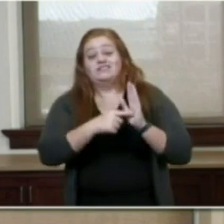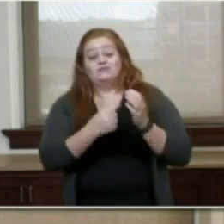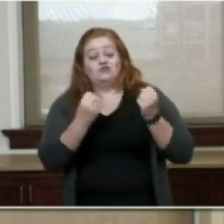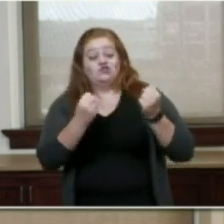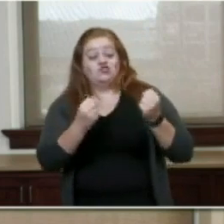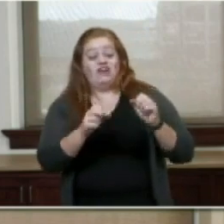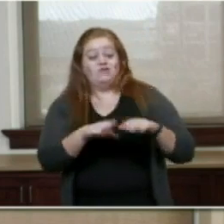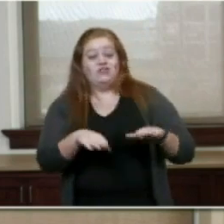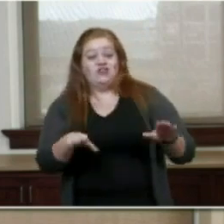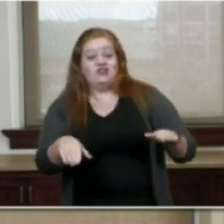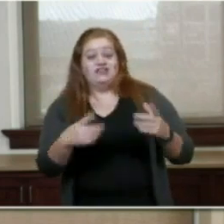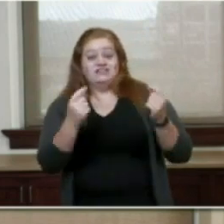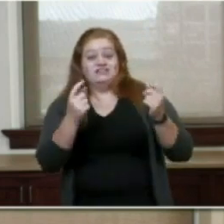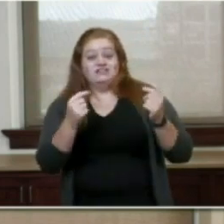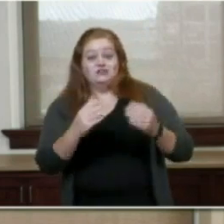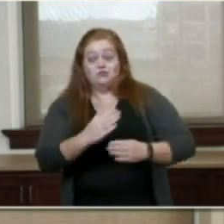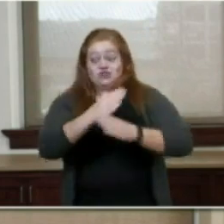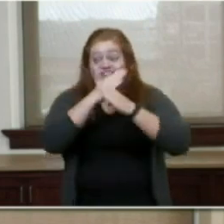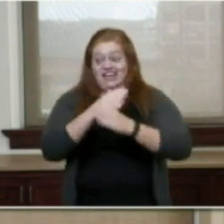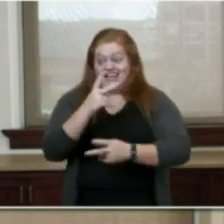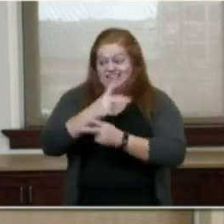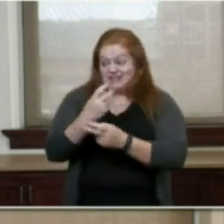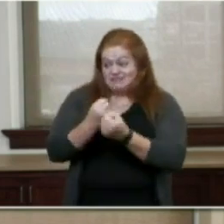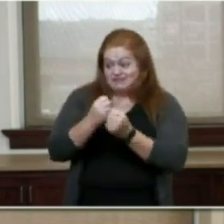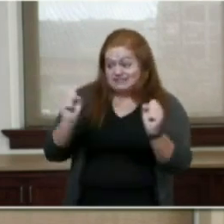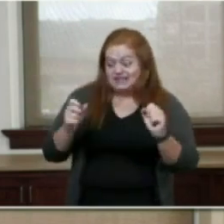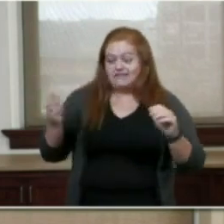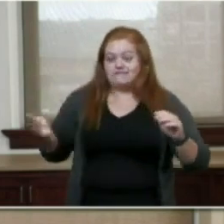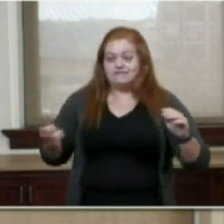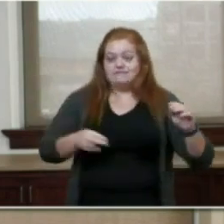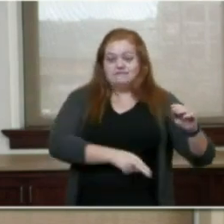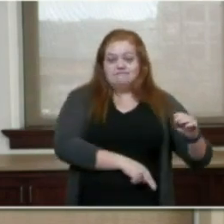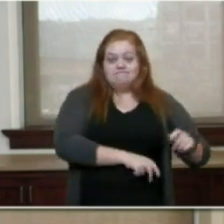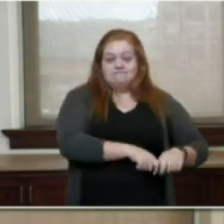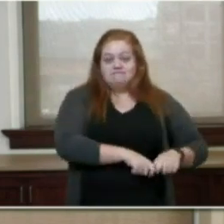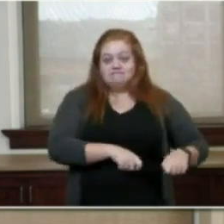you do you want to protect them? Uh you put on seatbelts? Well, when you come